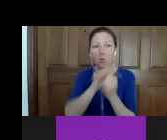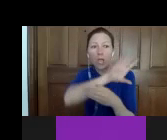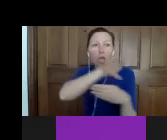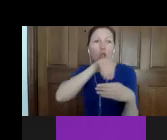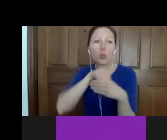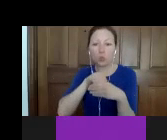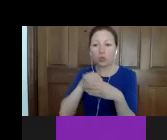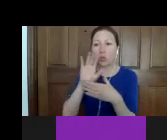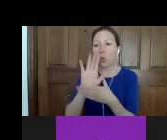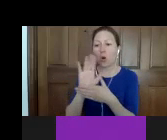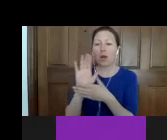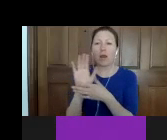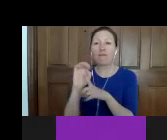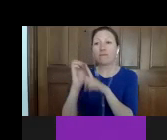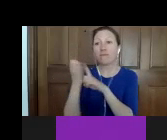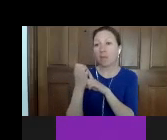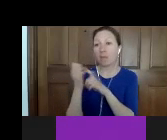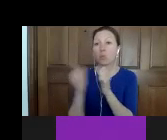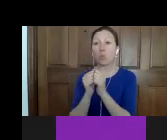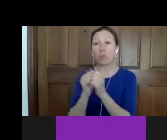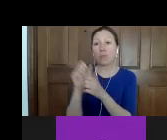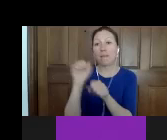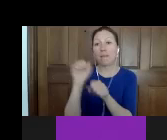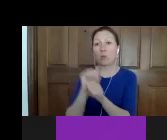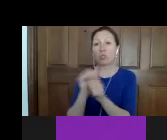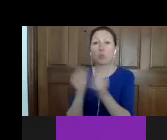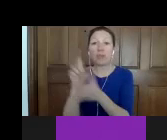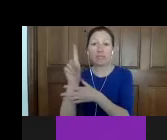for disabilities. That's the what we do. That's what our expertise is in.